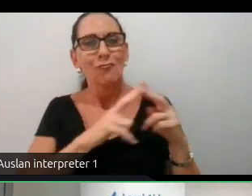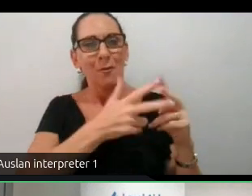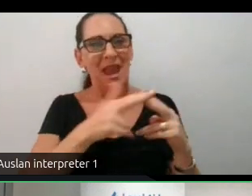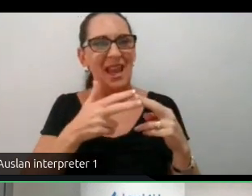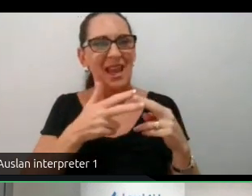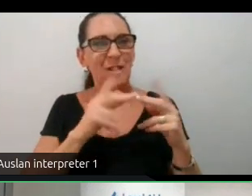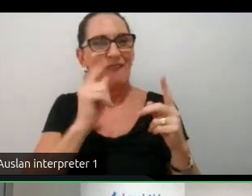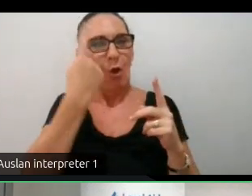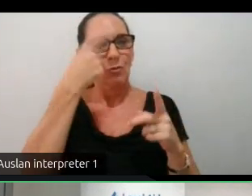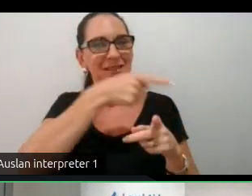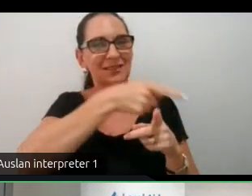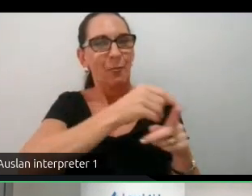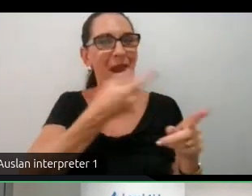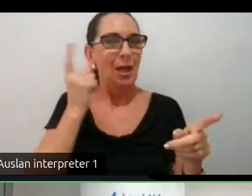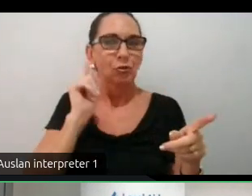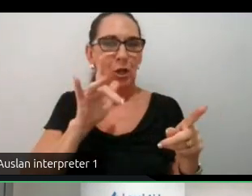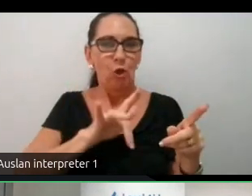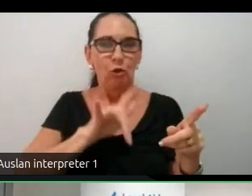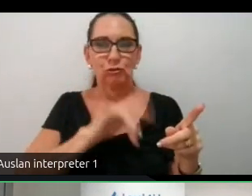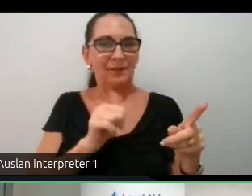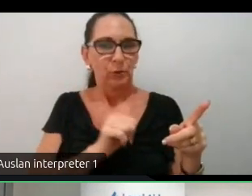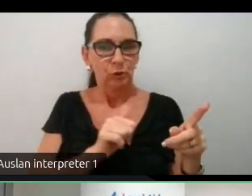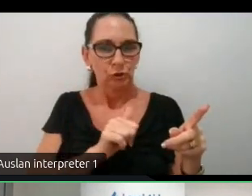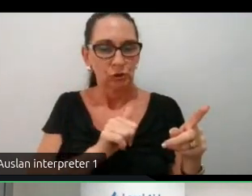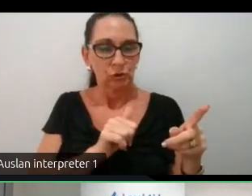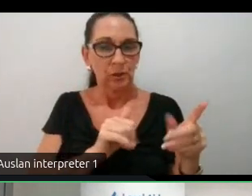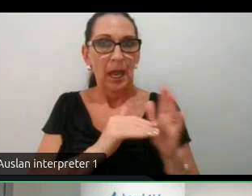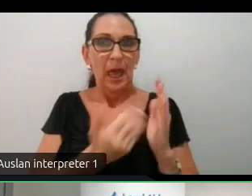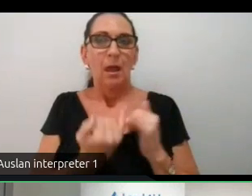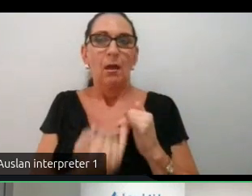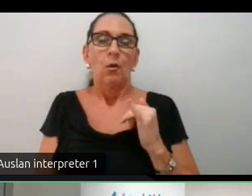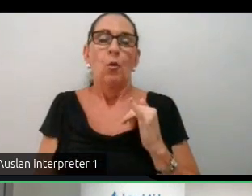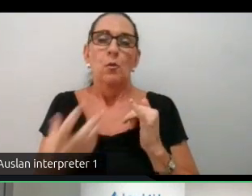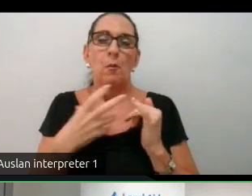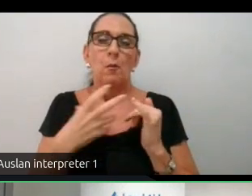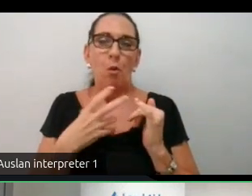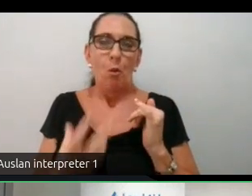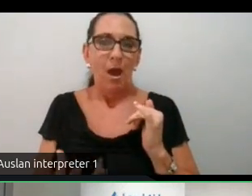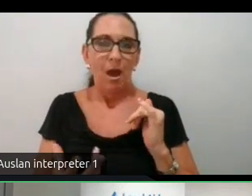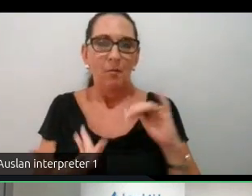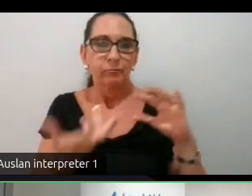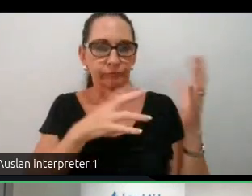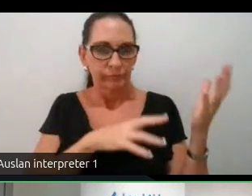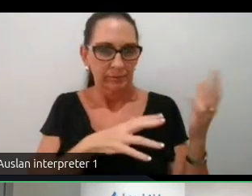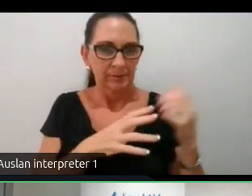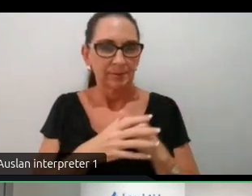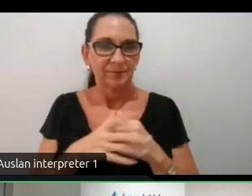the repairs from last year's claims still aren't finished and now there's more. And he doesn't